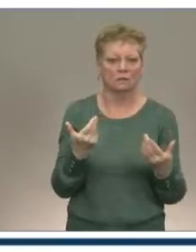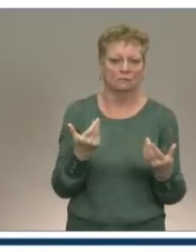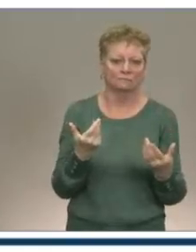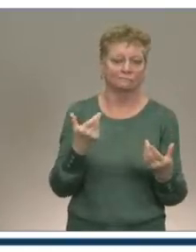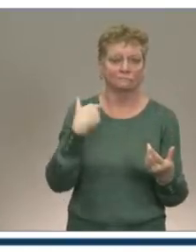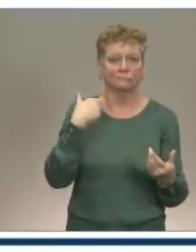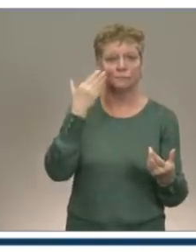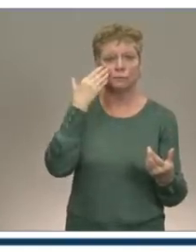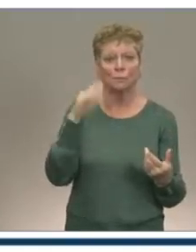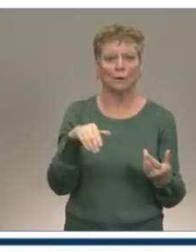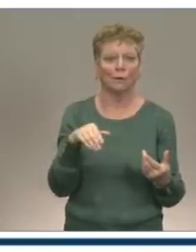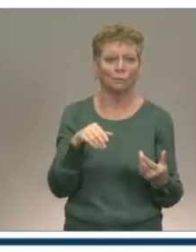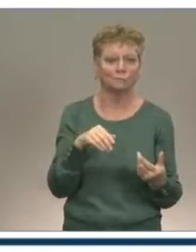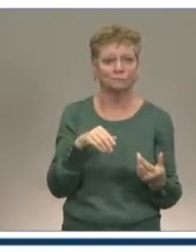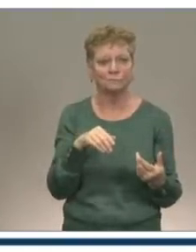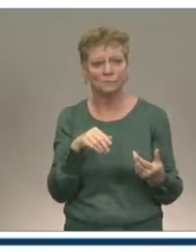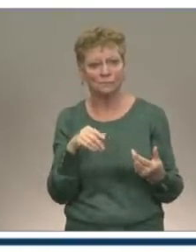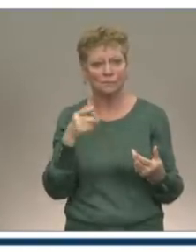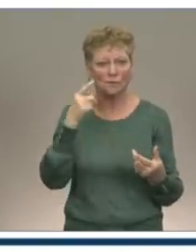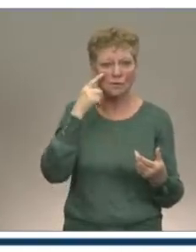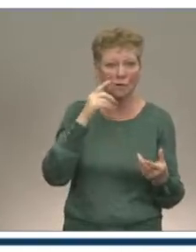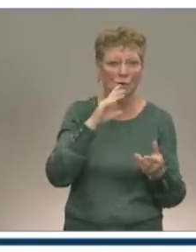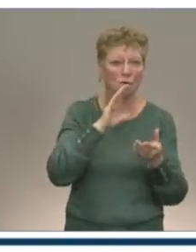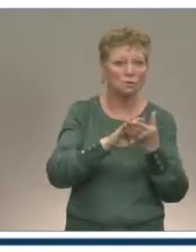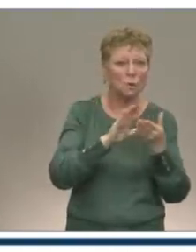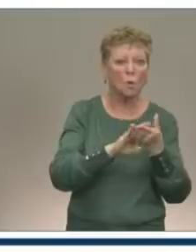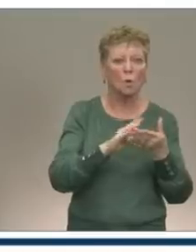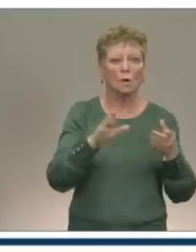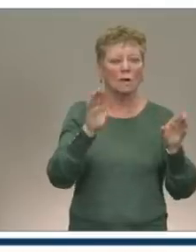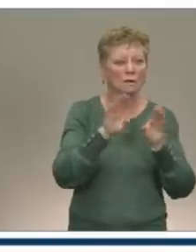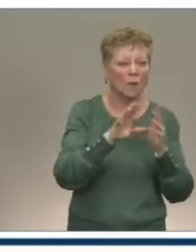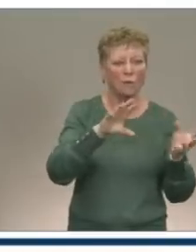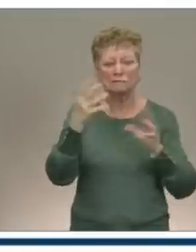um anytime there's a disruption to the school schedule there's a disruption to a lot of family